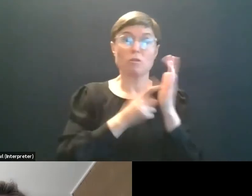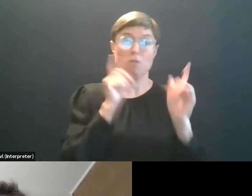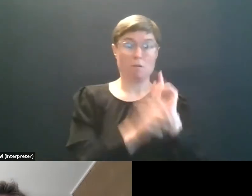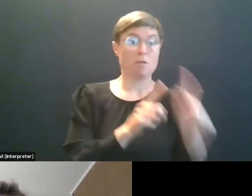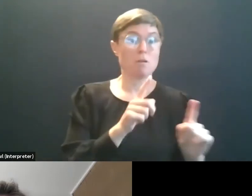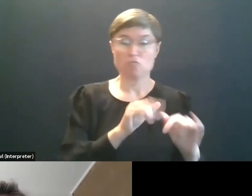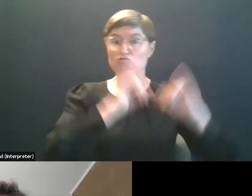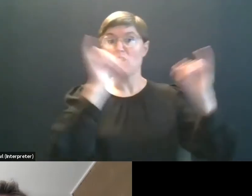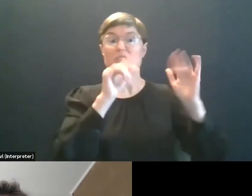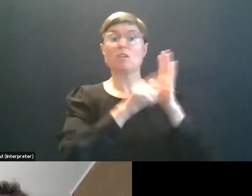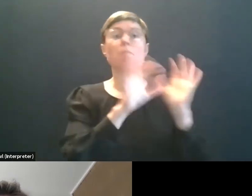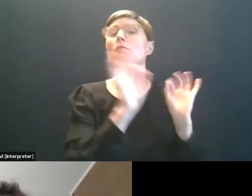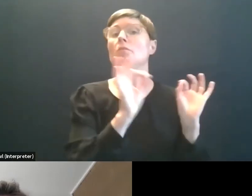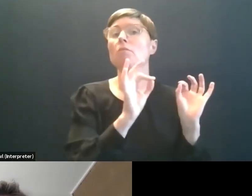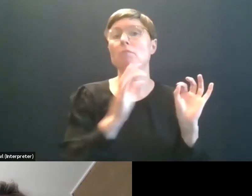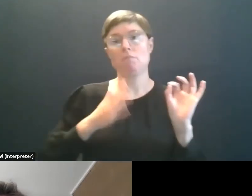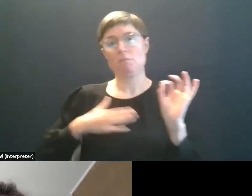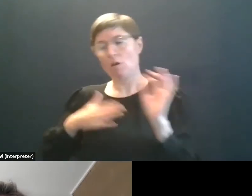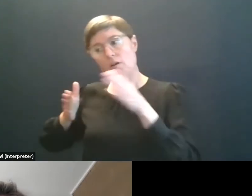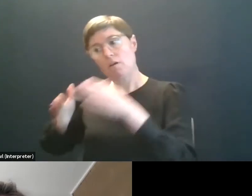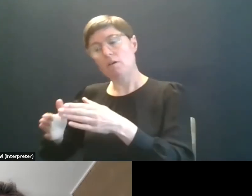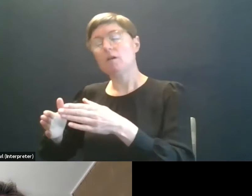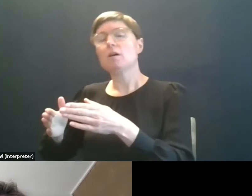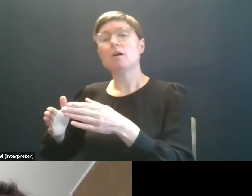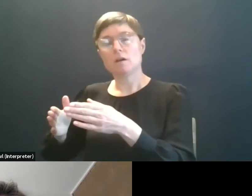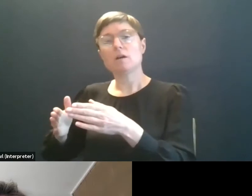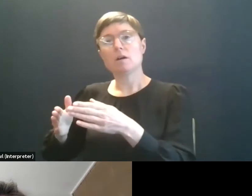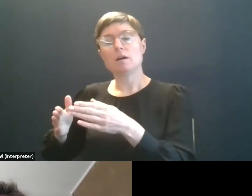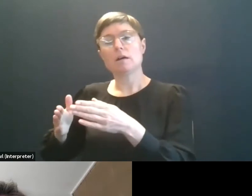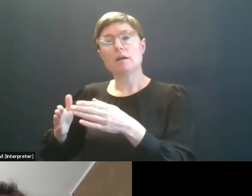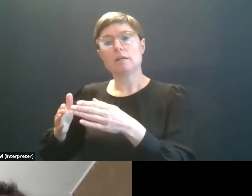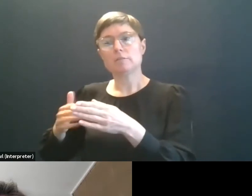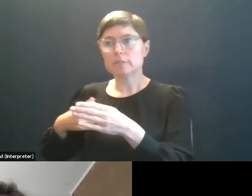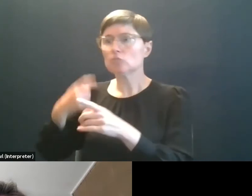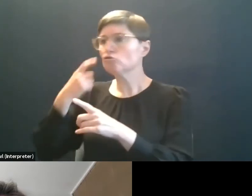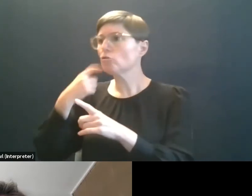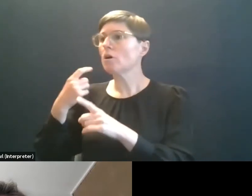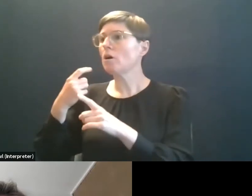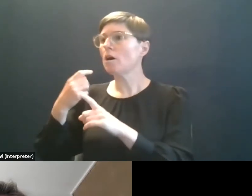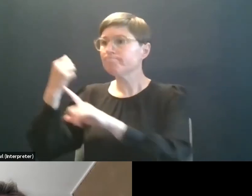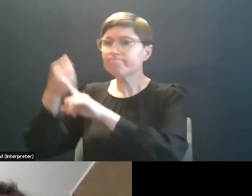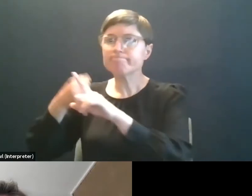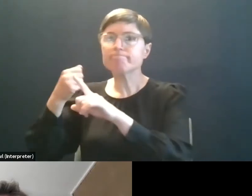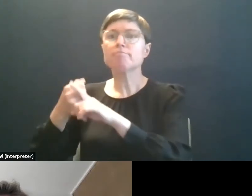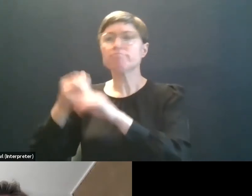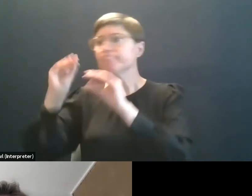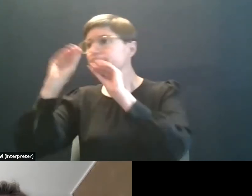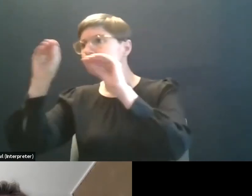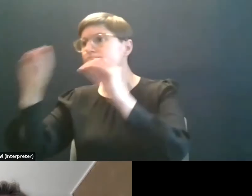interventions. What we are seeking to do is to raise community awareness, to foster behaviour